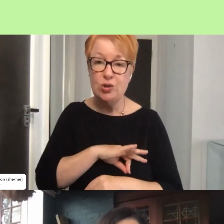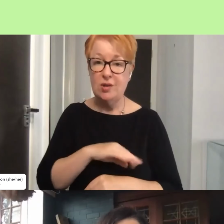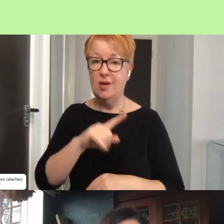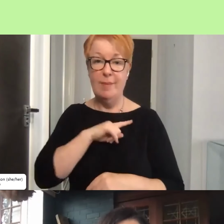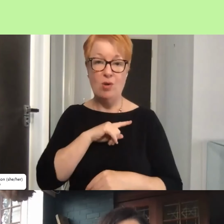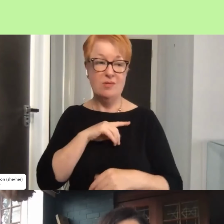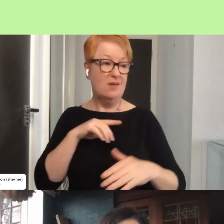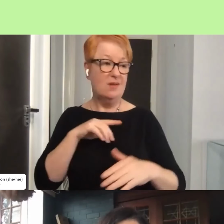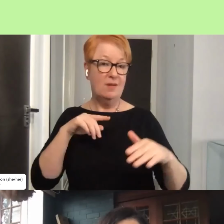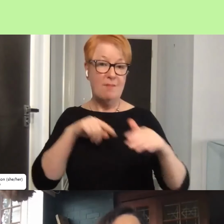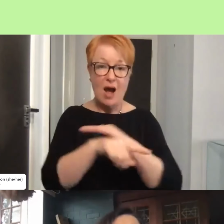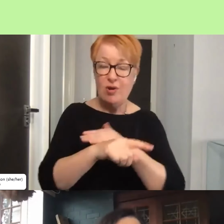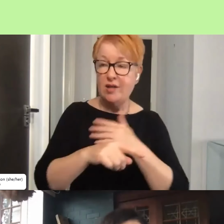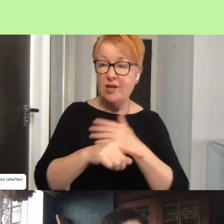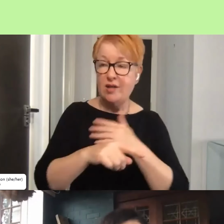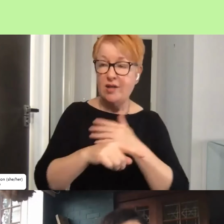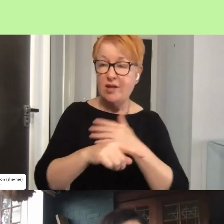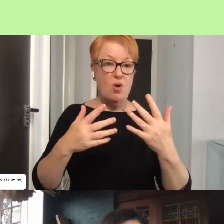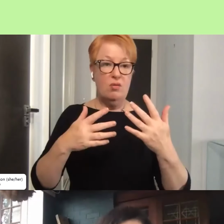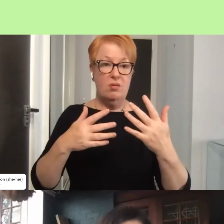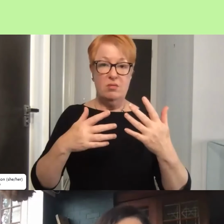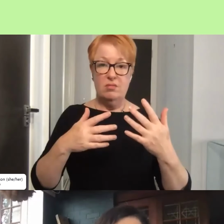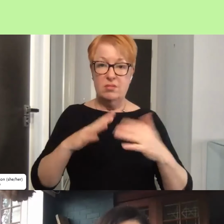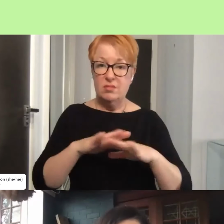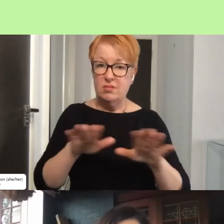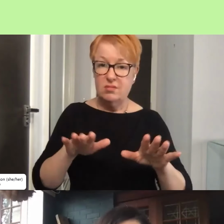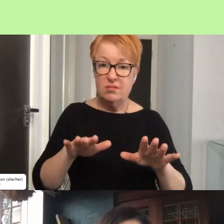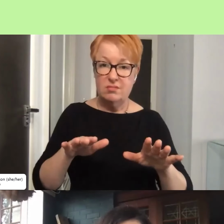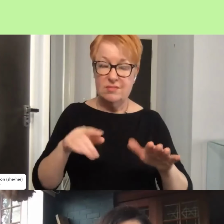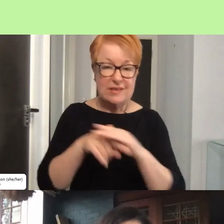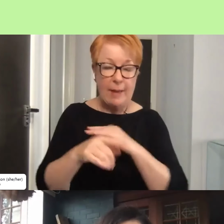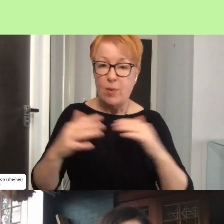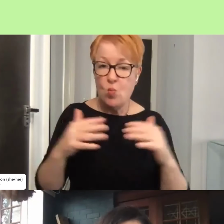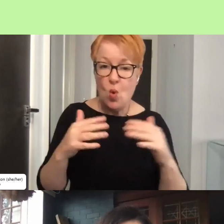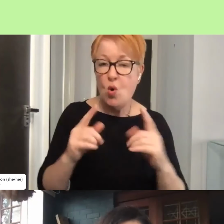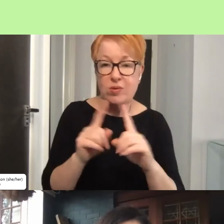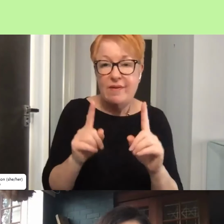state institutions or an art institutions, you know, so when they know it's coming, it's